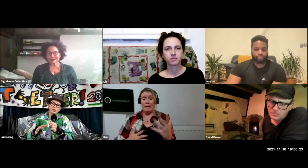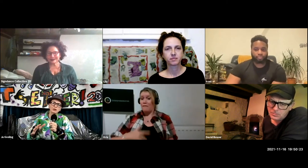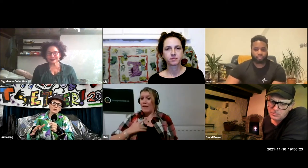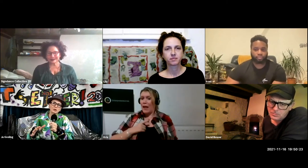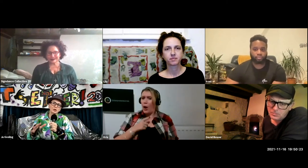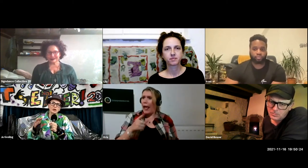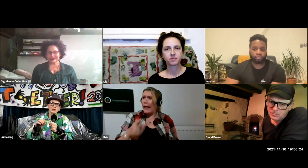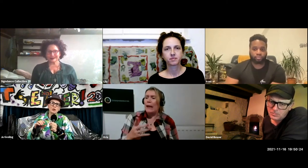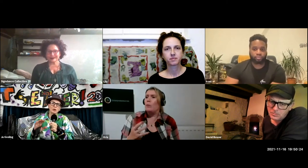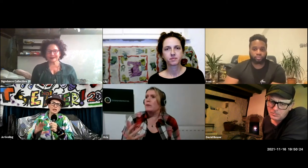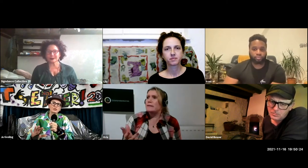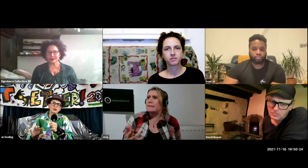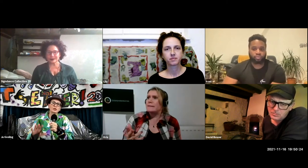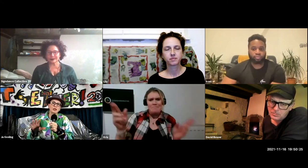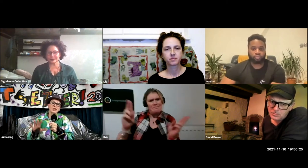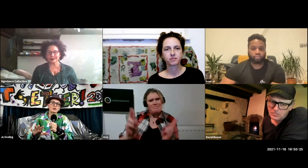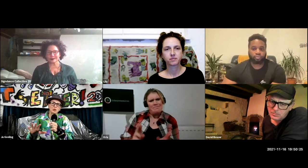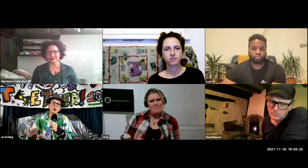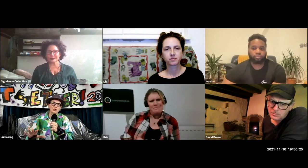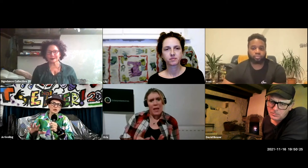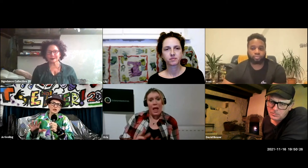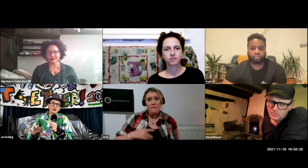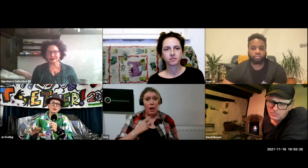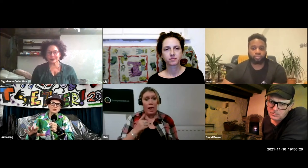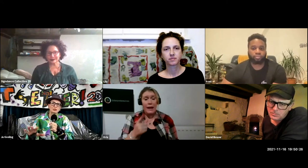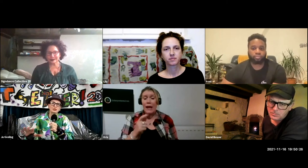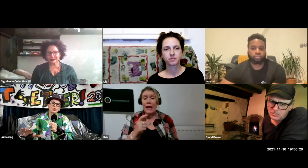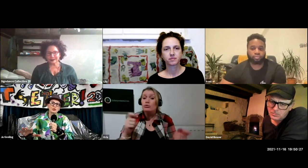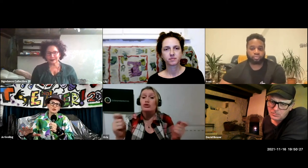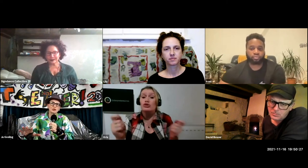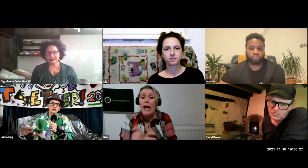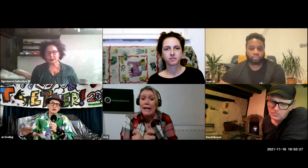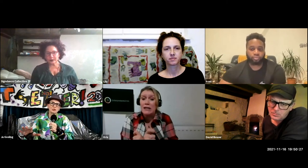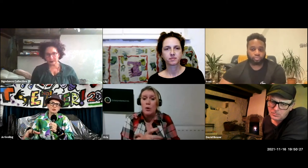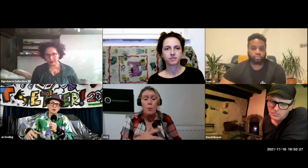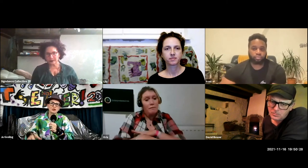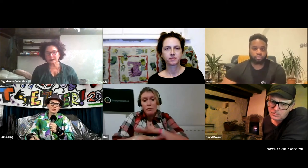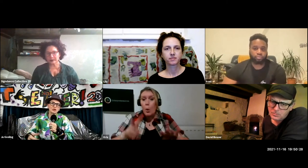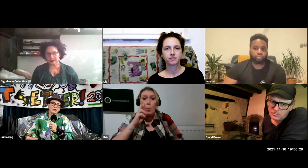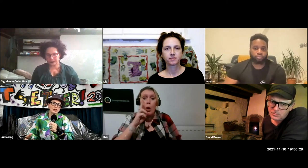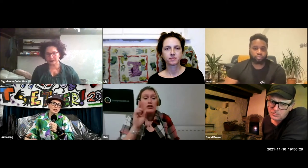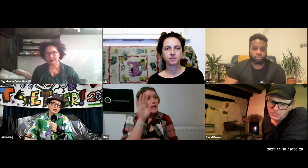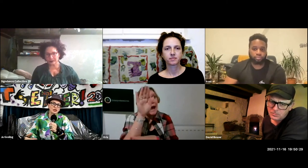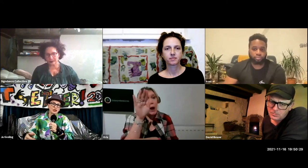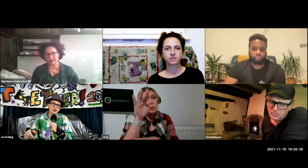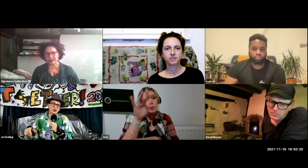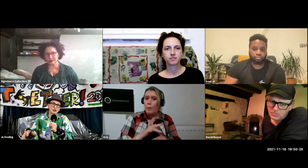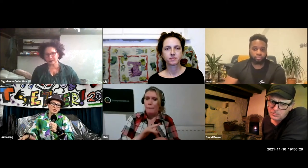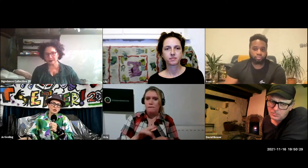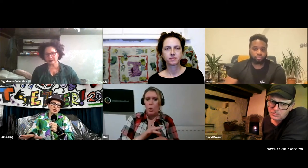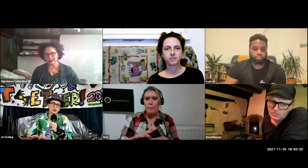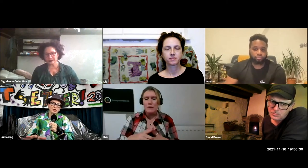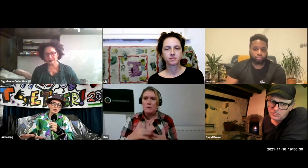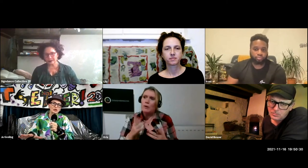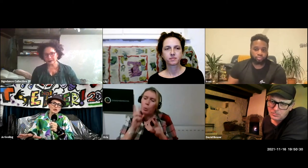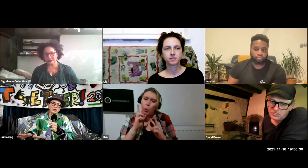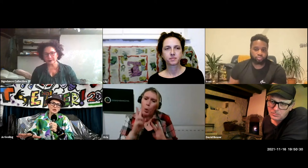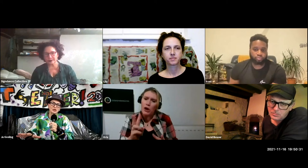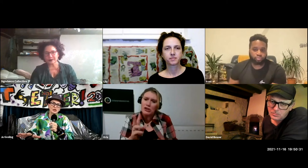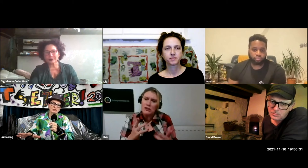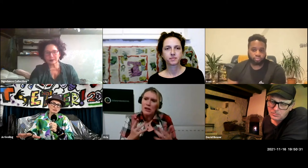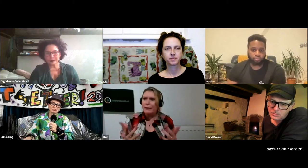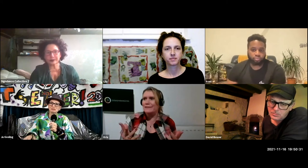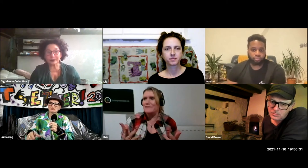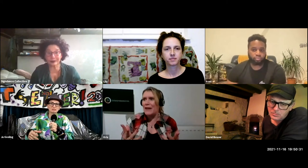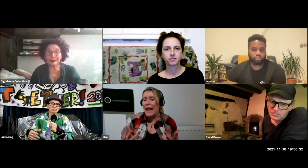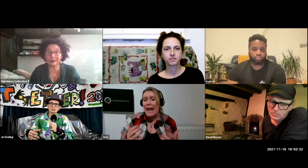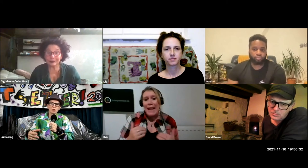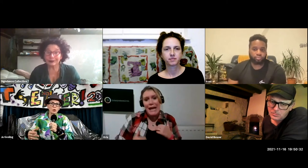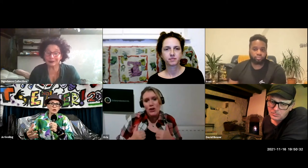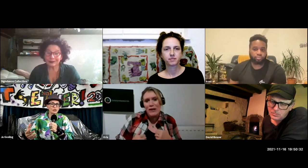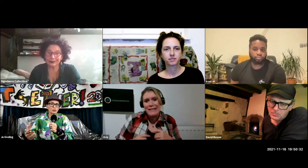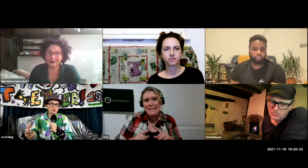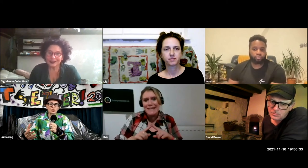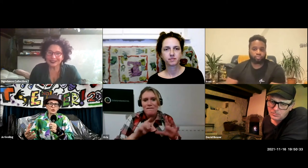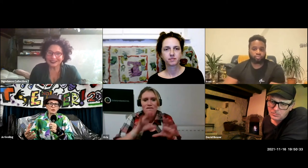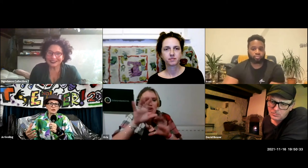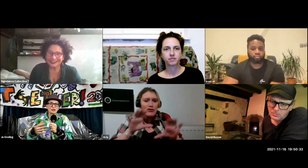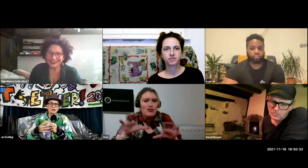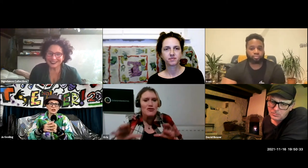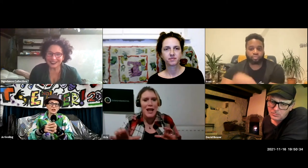I think all of the research